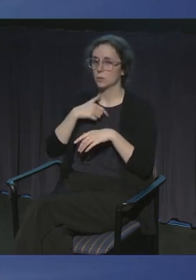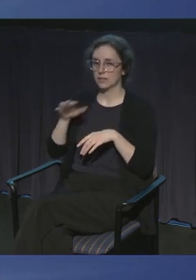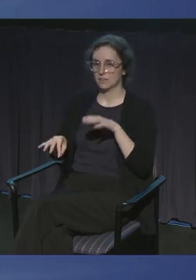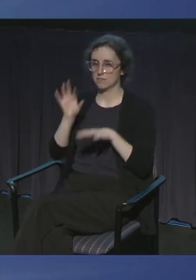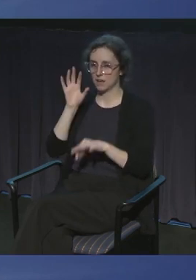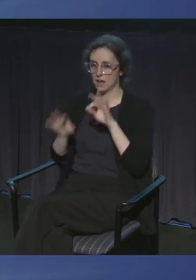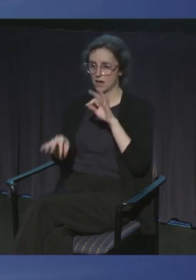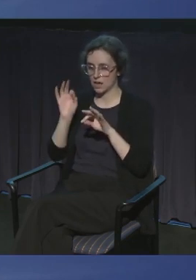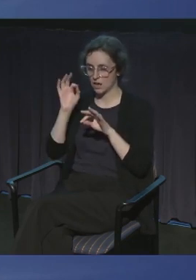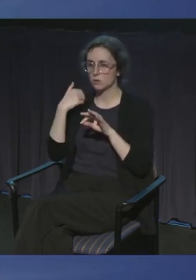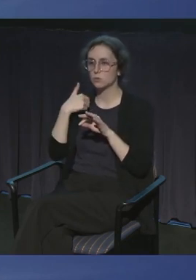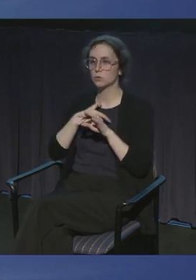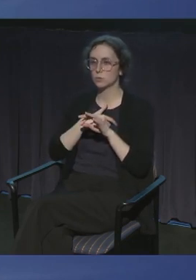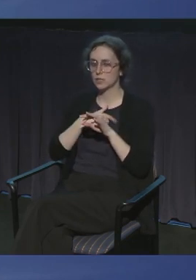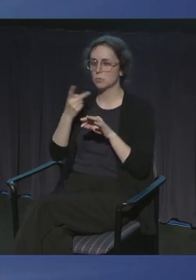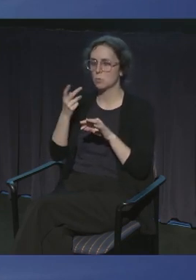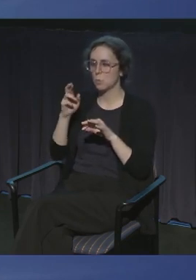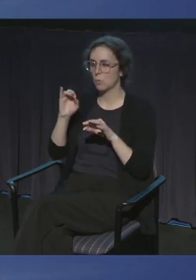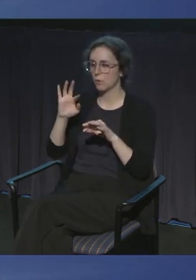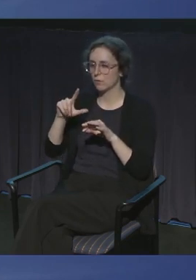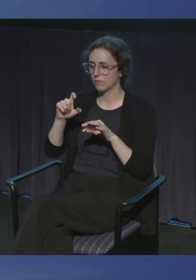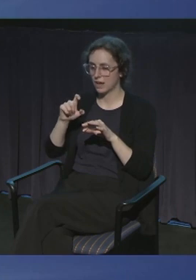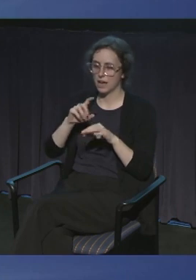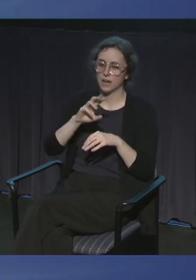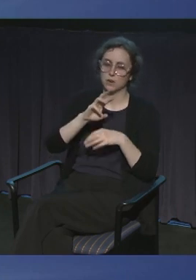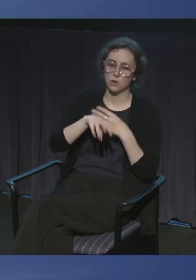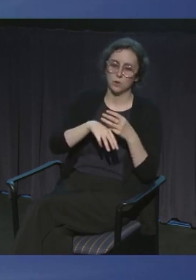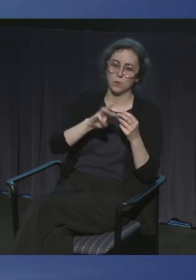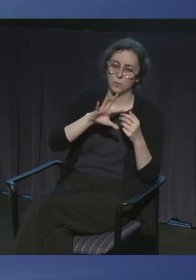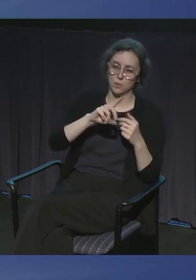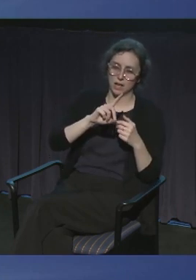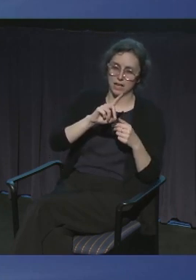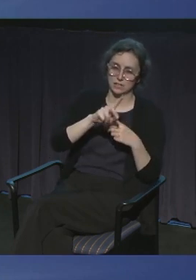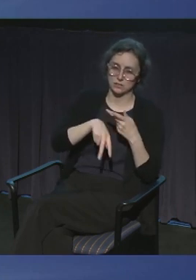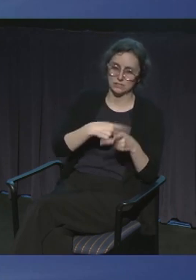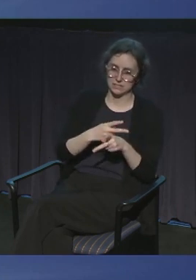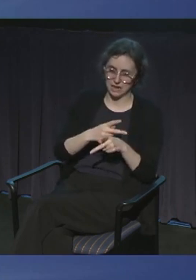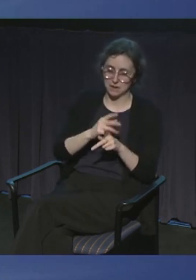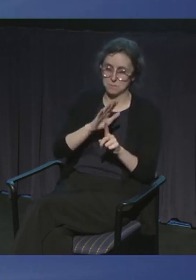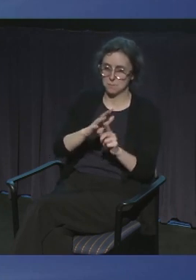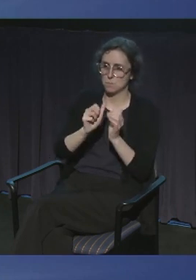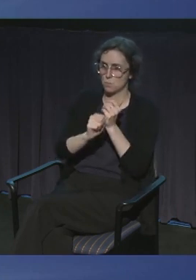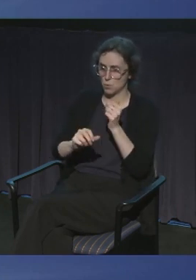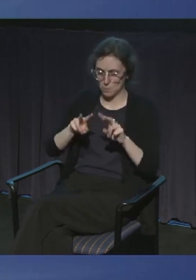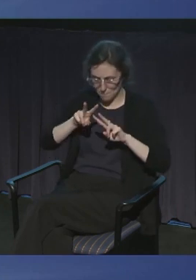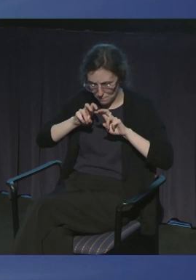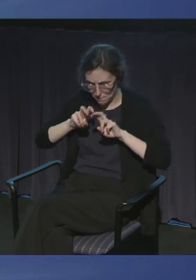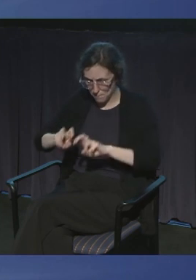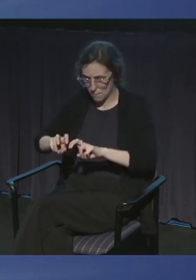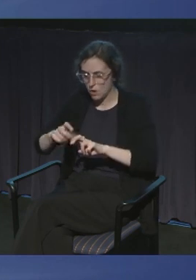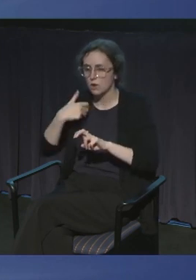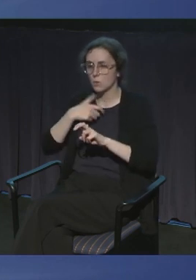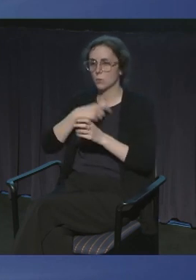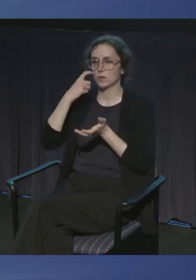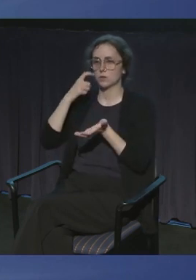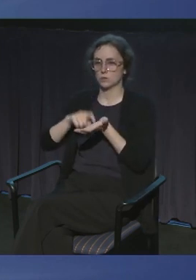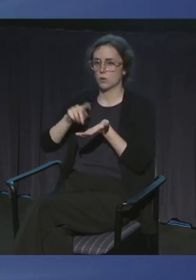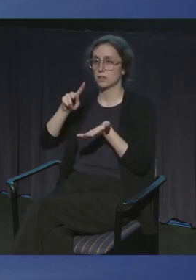TYPE NRP 12 IN FECAL MATERIAL,